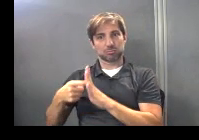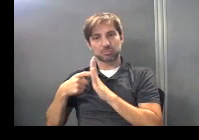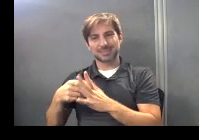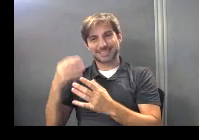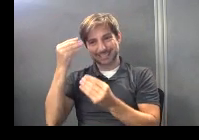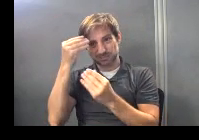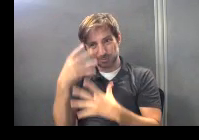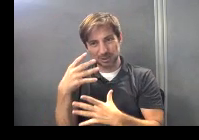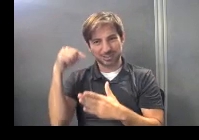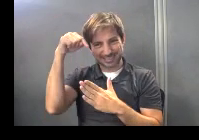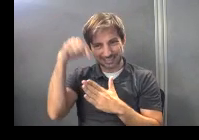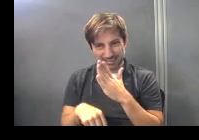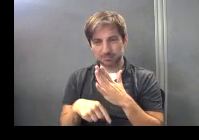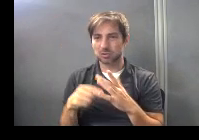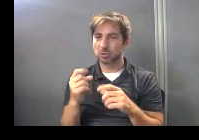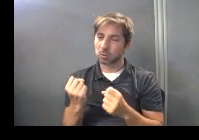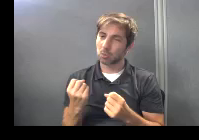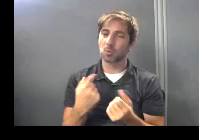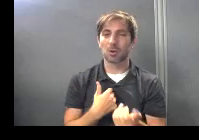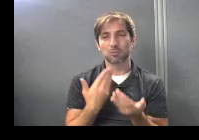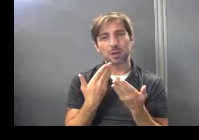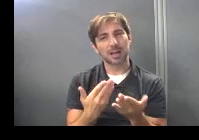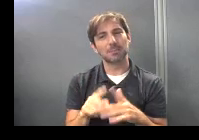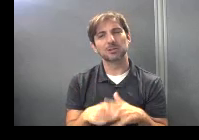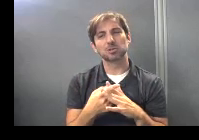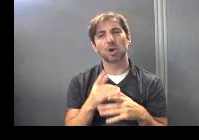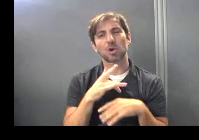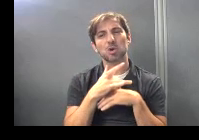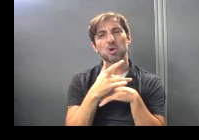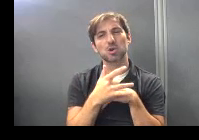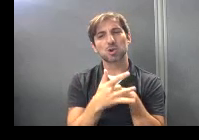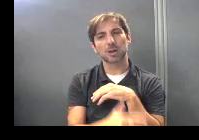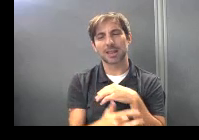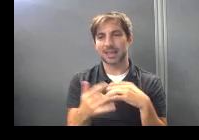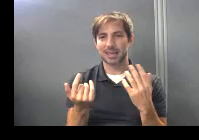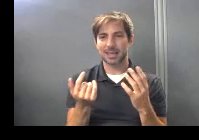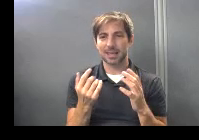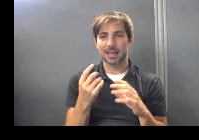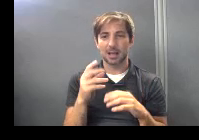THE BIGGEST RECOMMENDATIONS ARE START EARLY. OUR GRANTS FOR 2022 WILL BE ANNOUNCED.